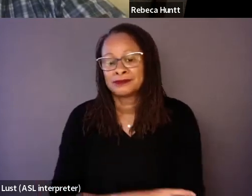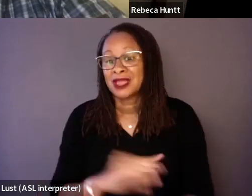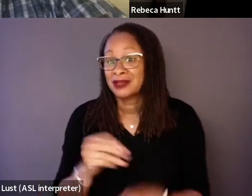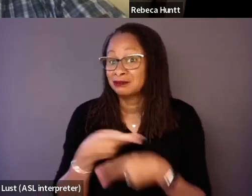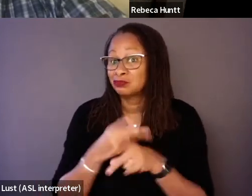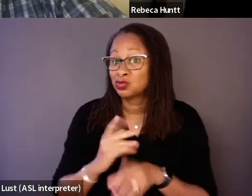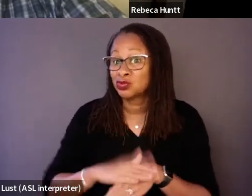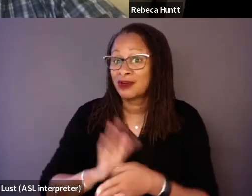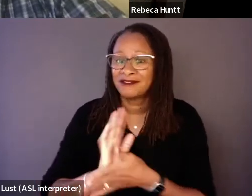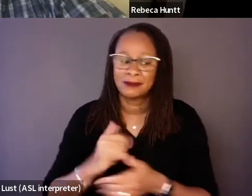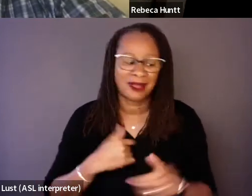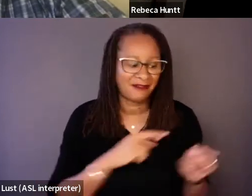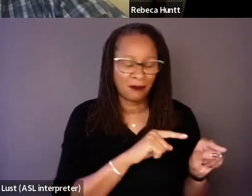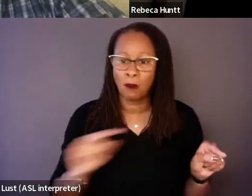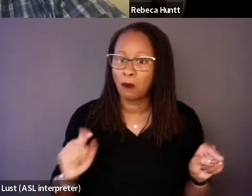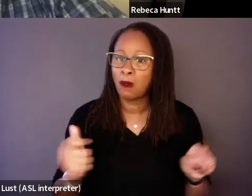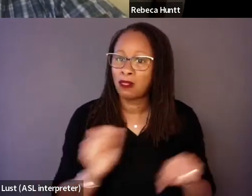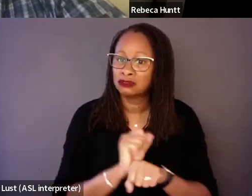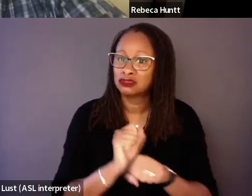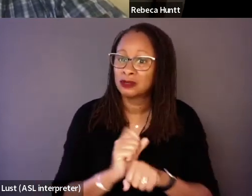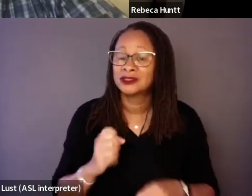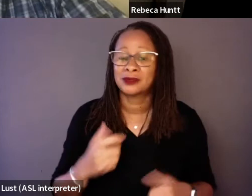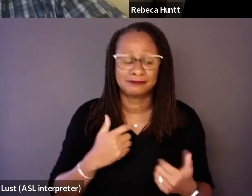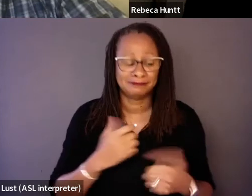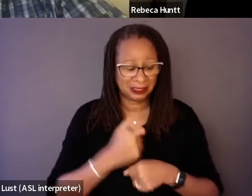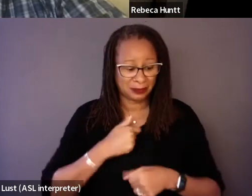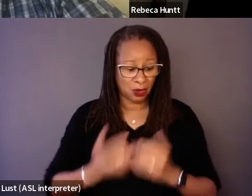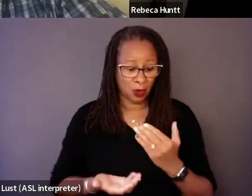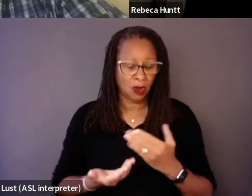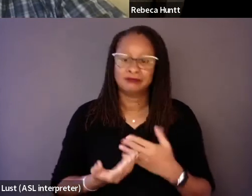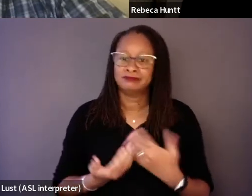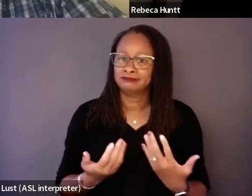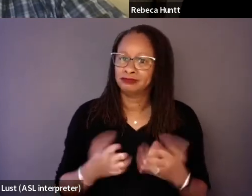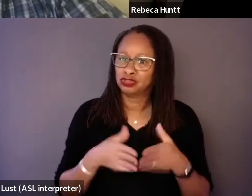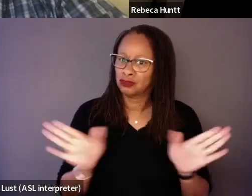It's really made me overall like a better filmmaker.